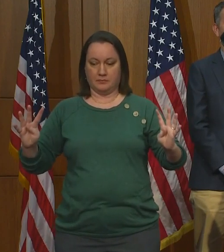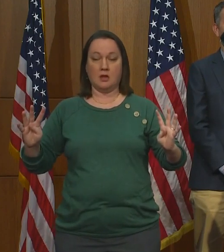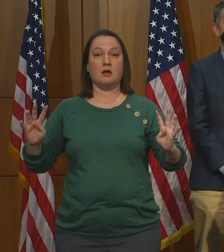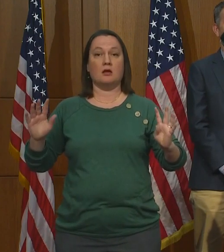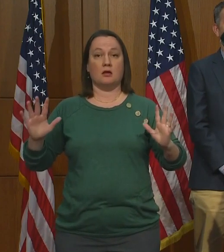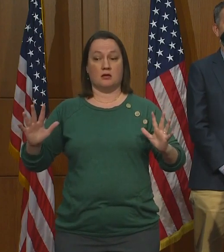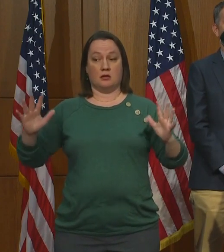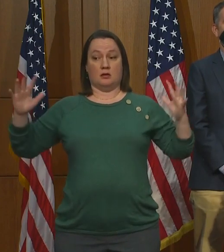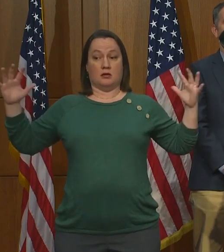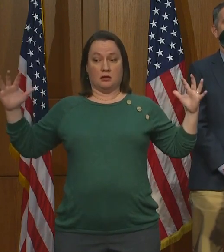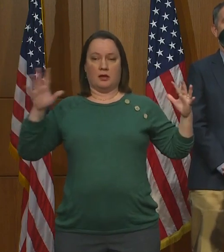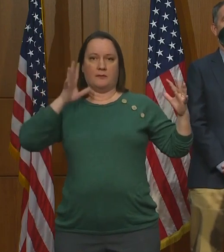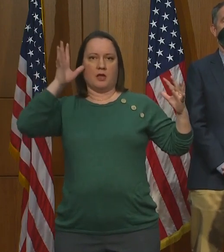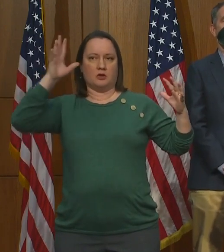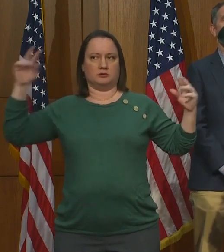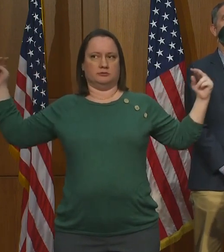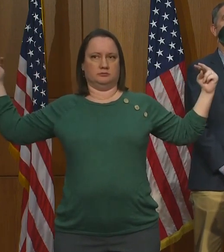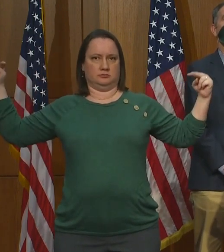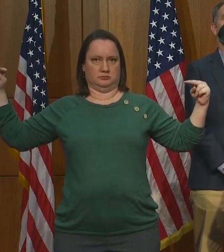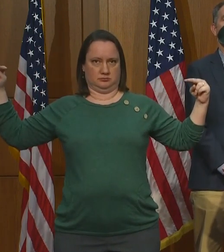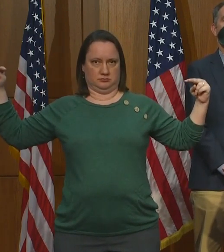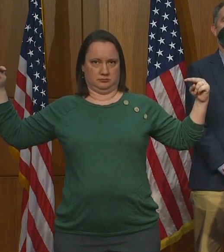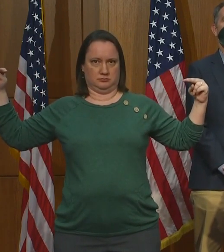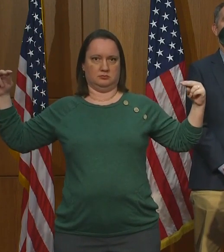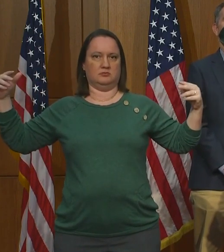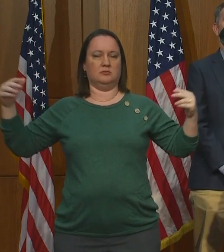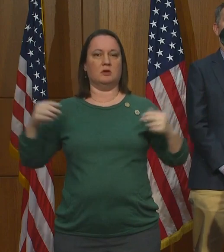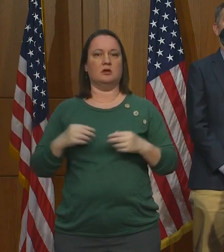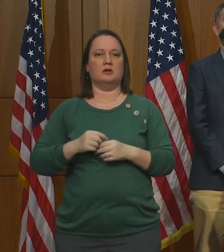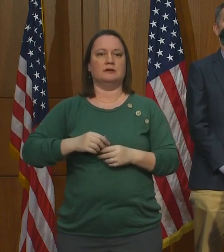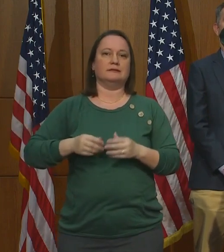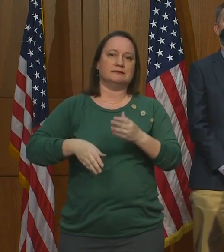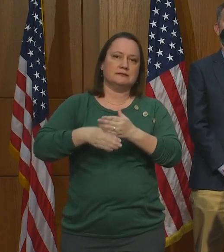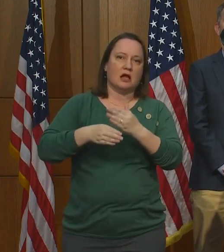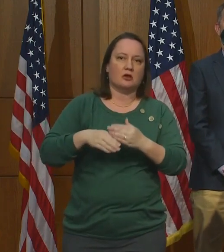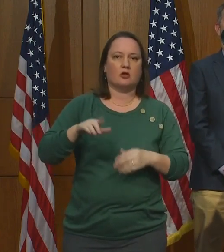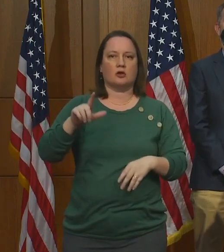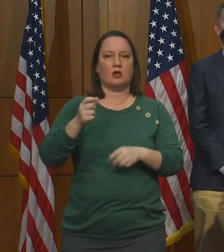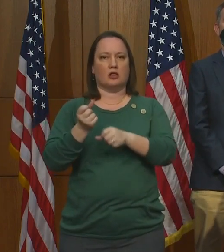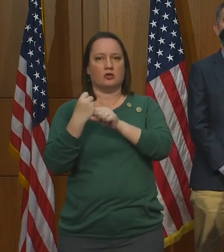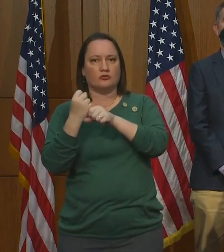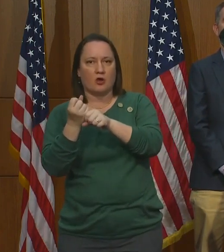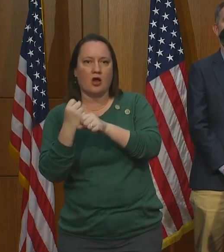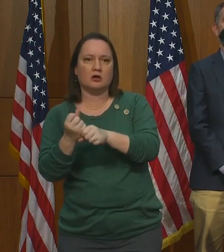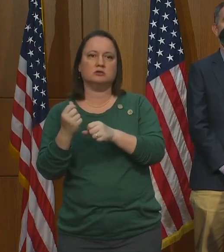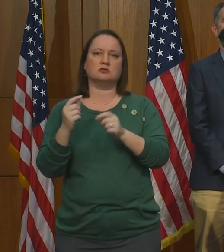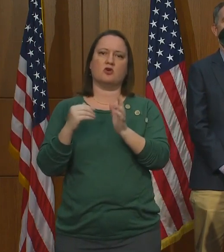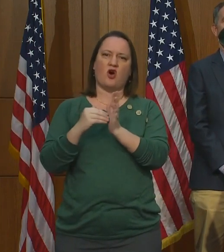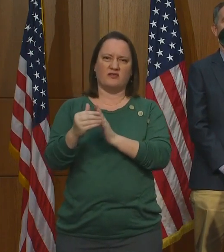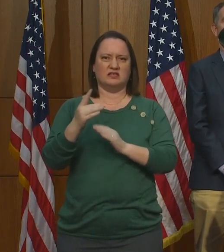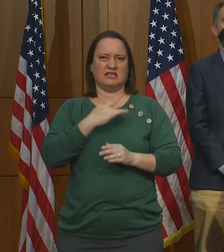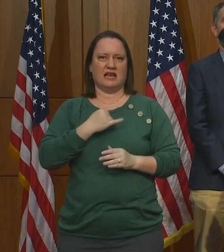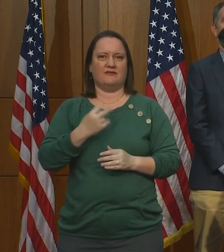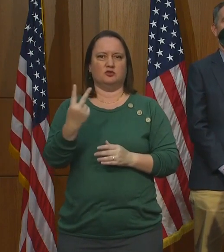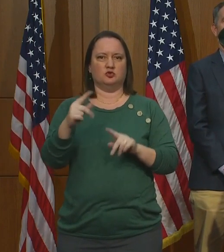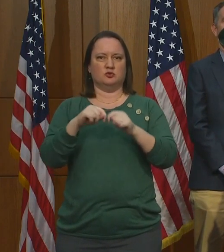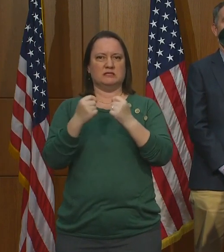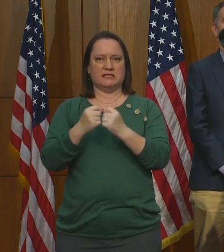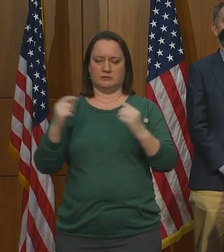BASE LINE WATCHING FROM THE OUTFIELD SOCIAL DISTANCING. SOCCER LACROSSE THOSE SORTS OF